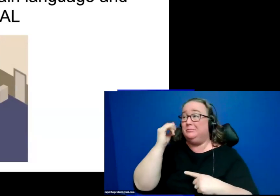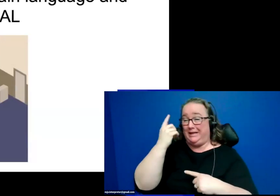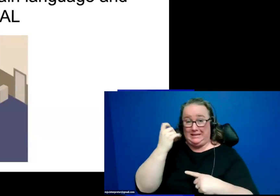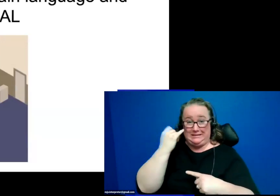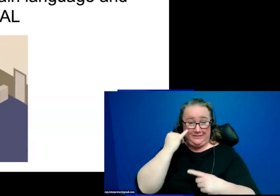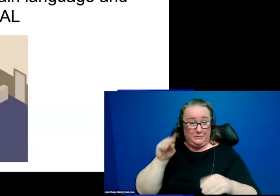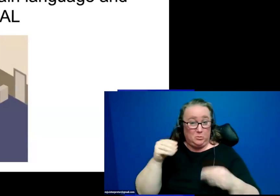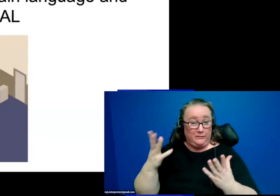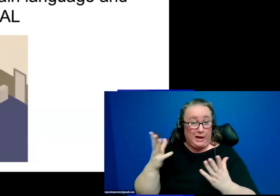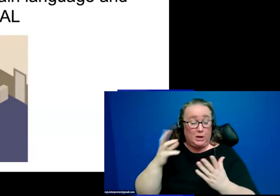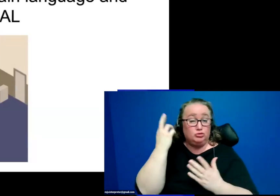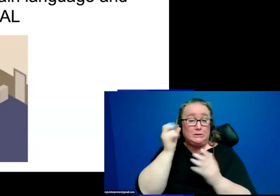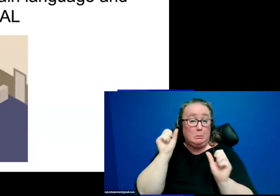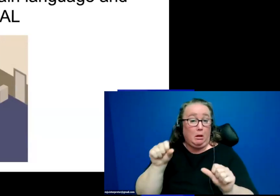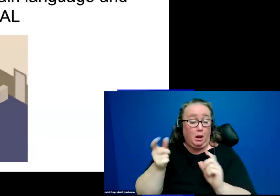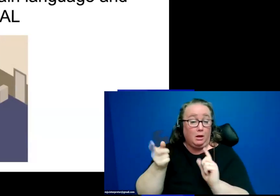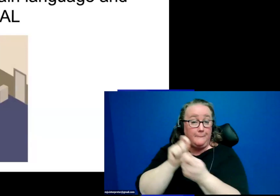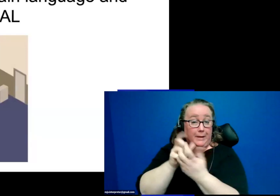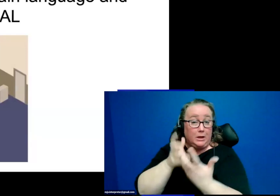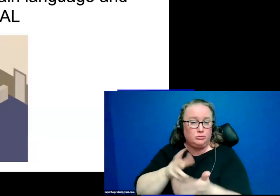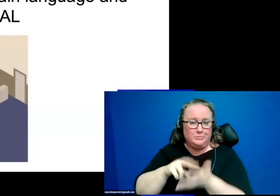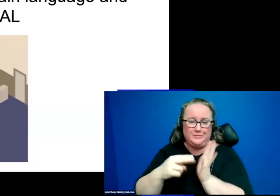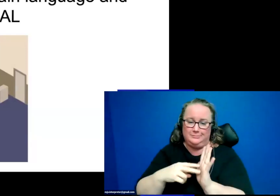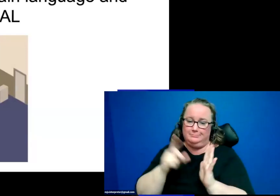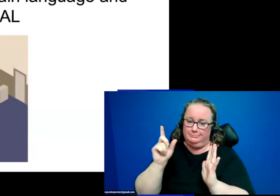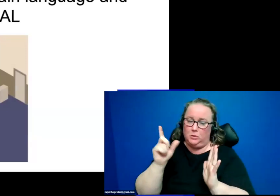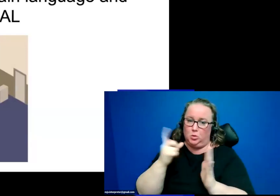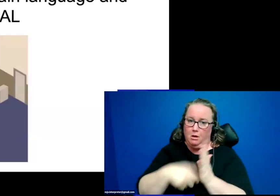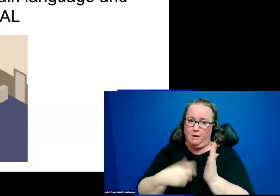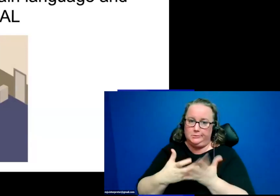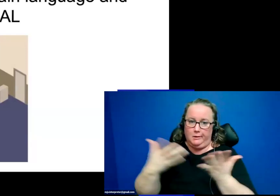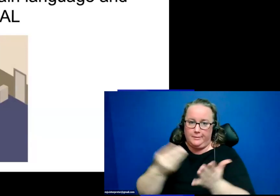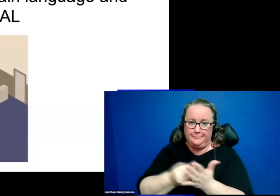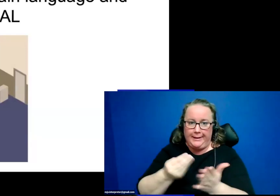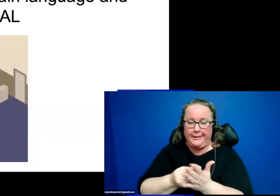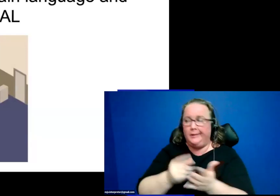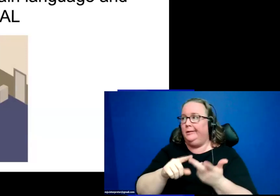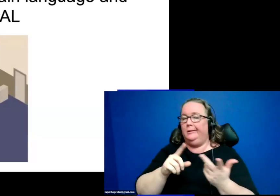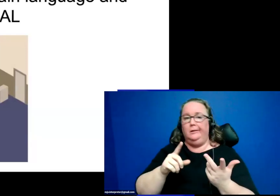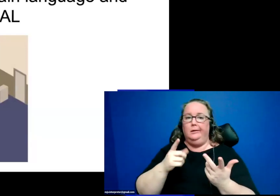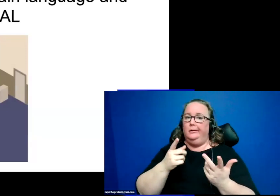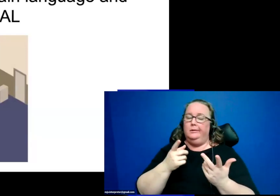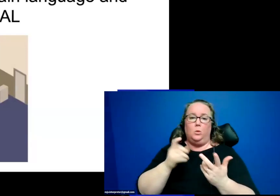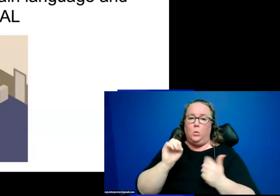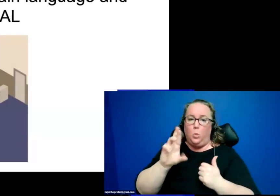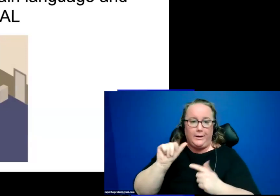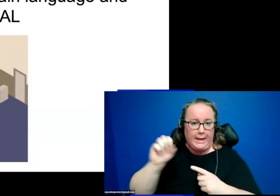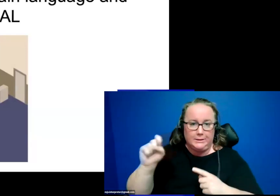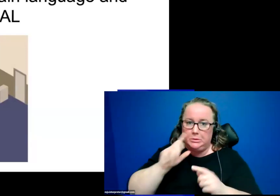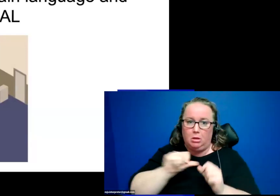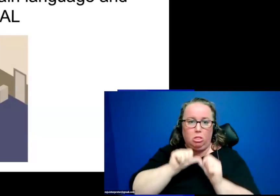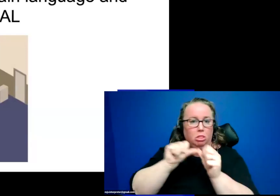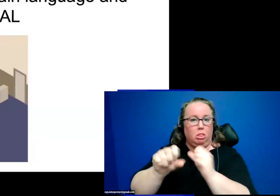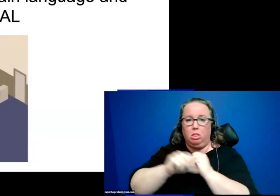it's going to cost them a lot of money or it's going to be impossible or that the case is going to take way too long and then this kid is going to be waiting in foster care.